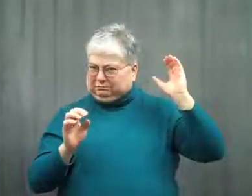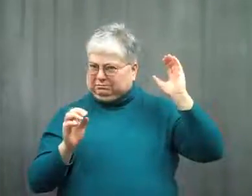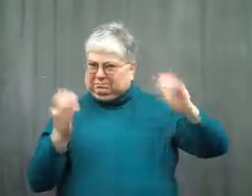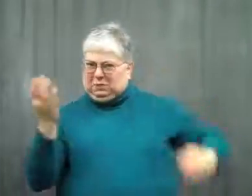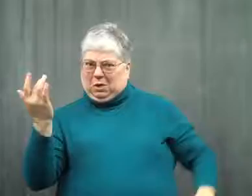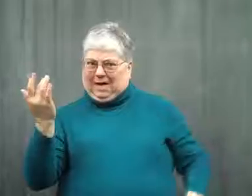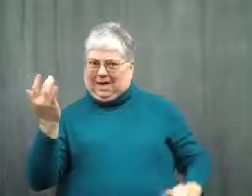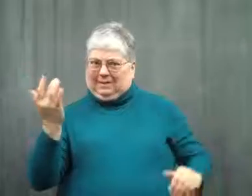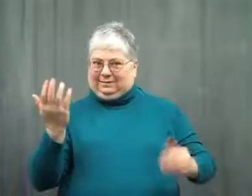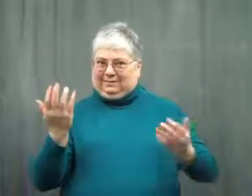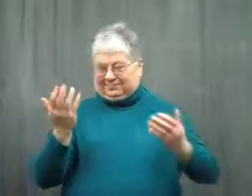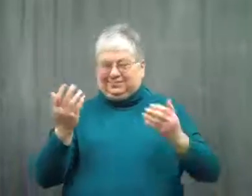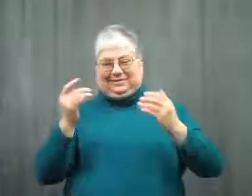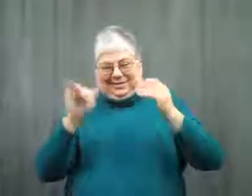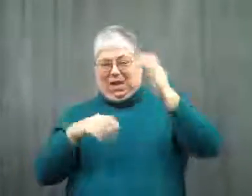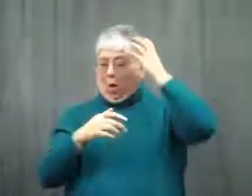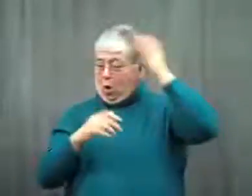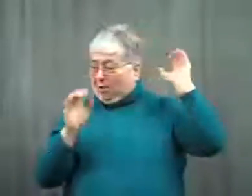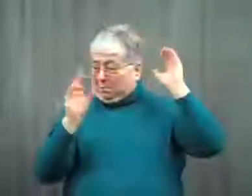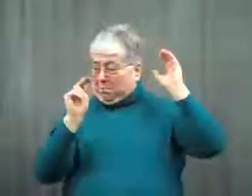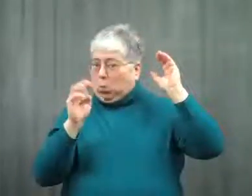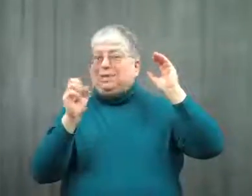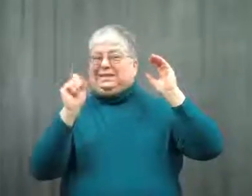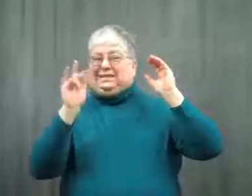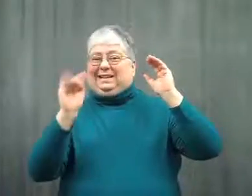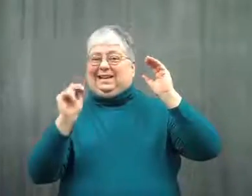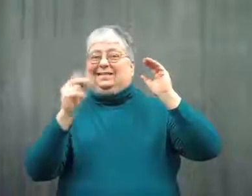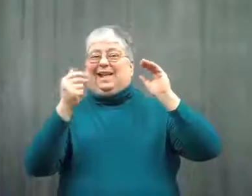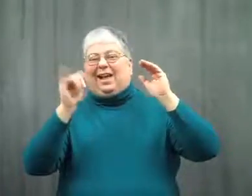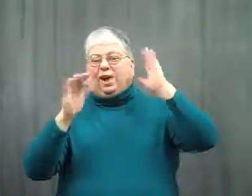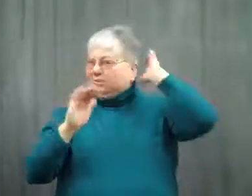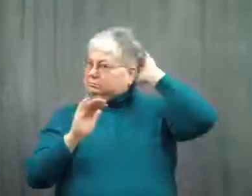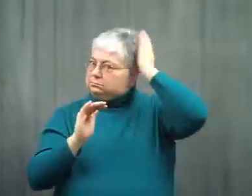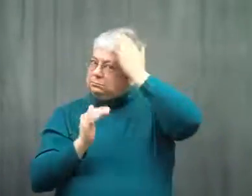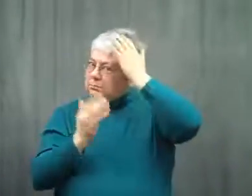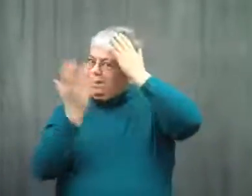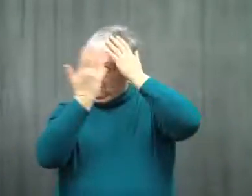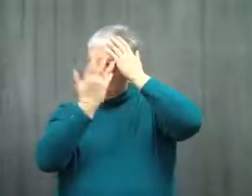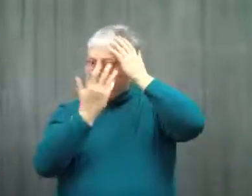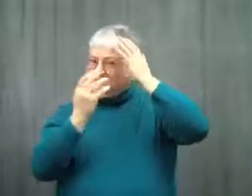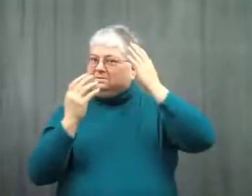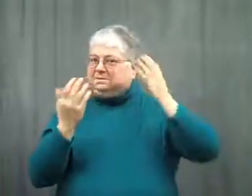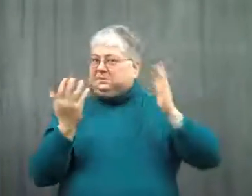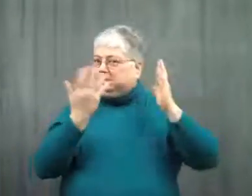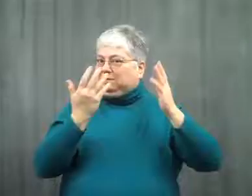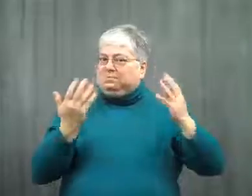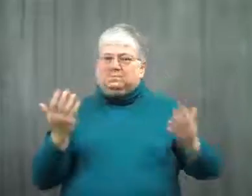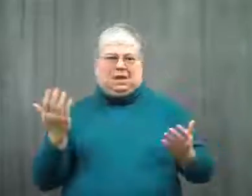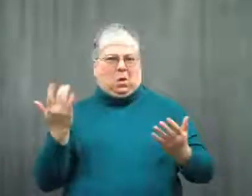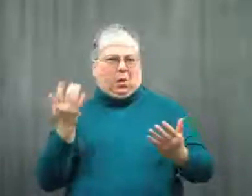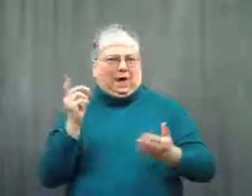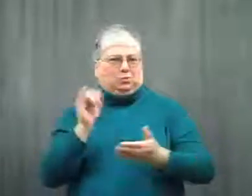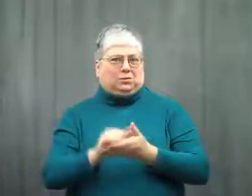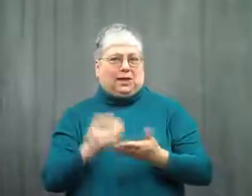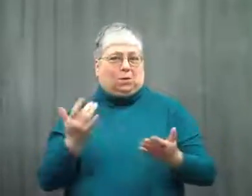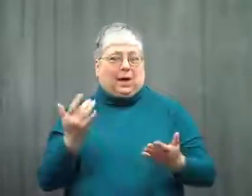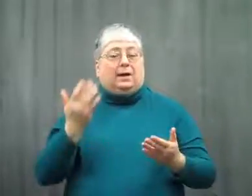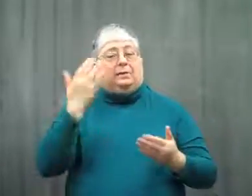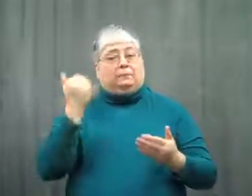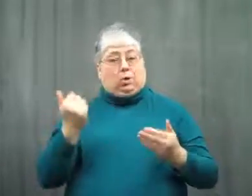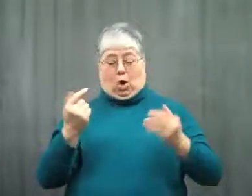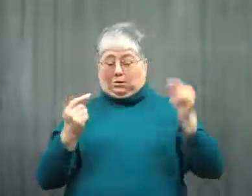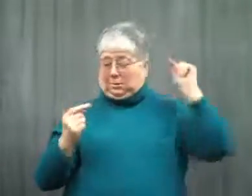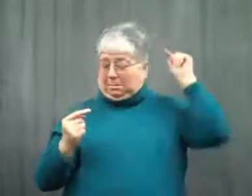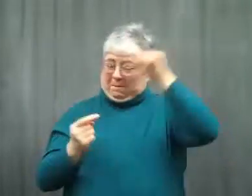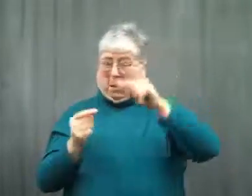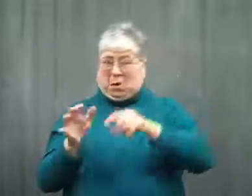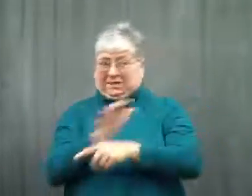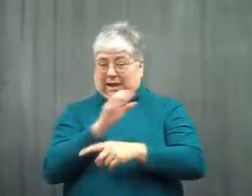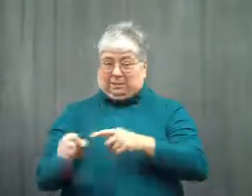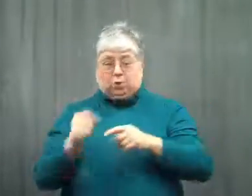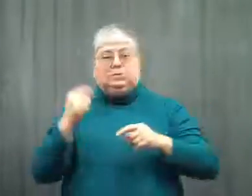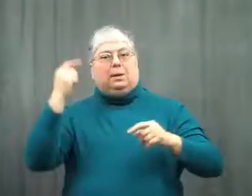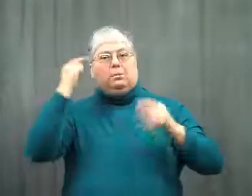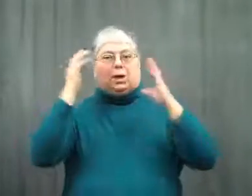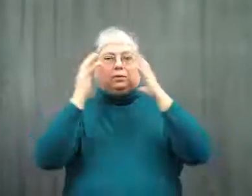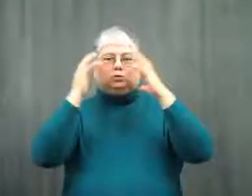Her scalp was left in place. The brain swells when it sustains damage from a bullet.